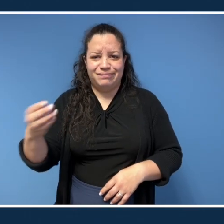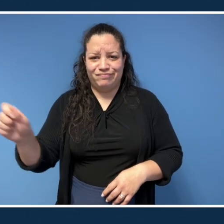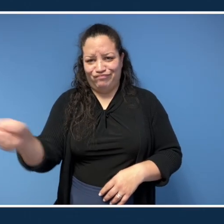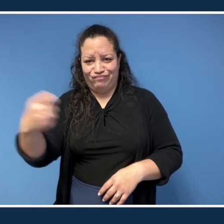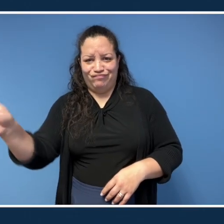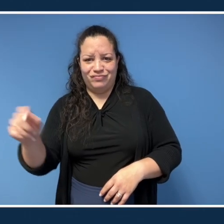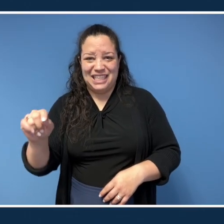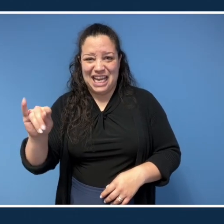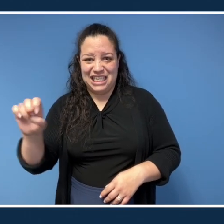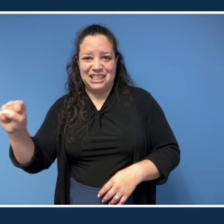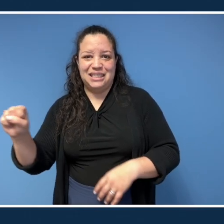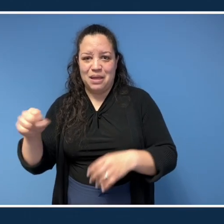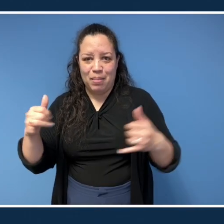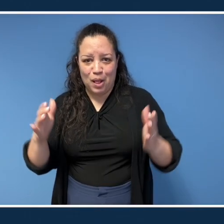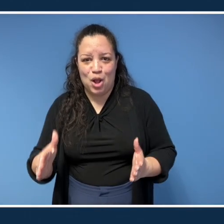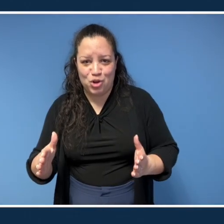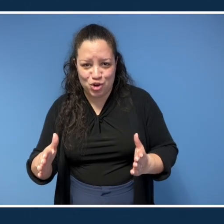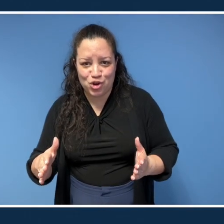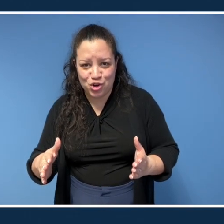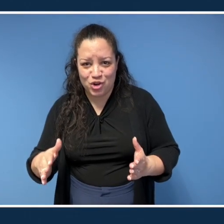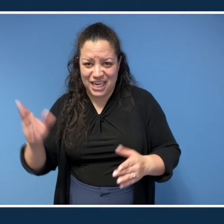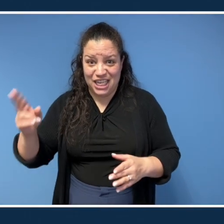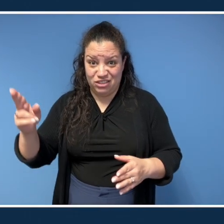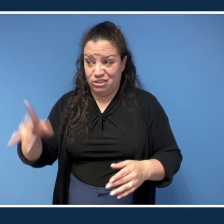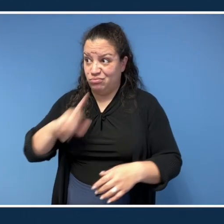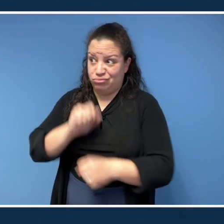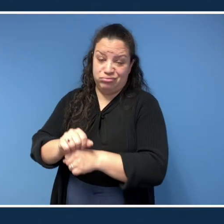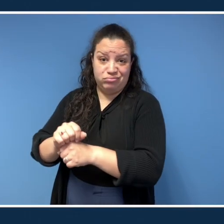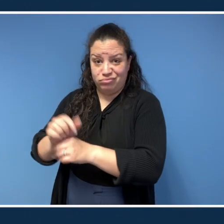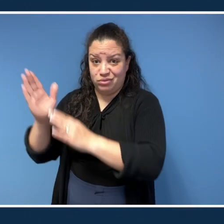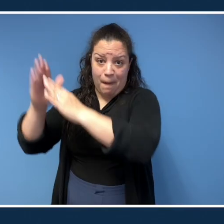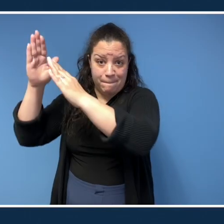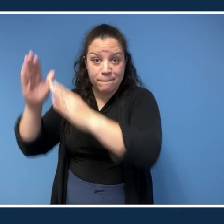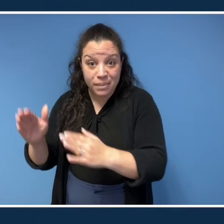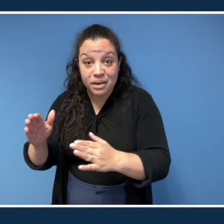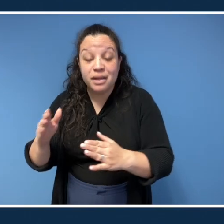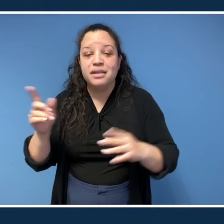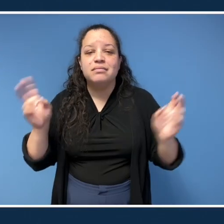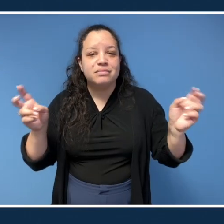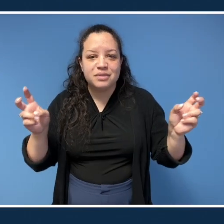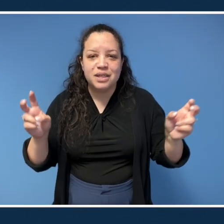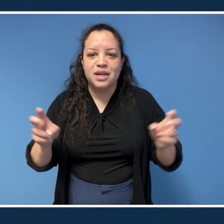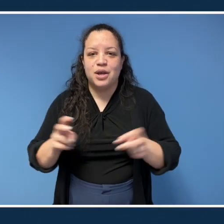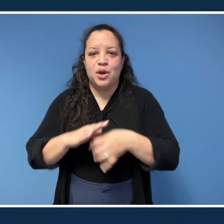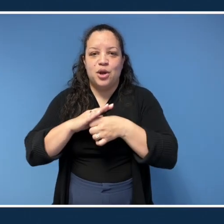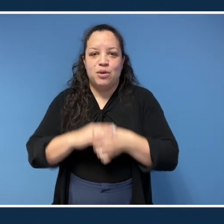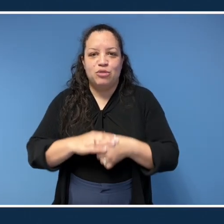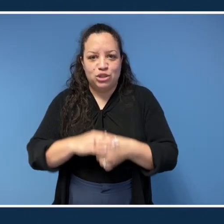in history. But pressure is a privilege and that is really where I'm at with it. I've kind of came to terms with that,